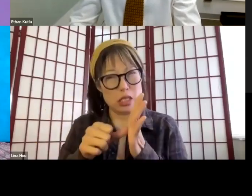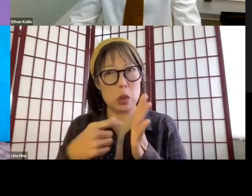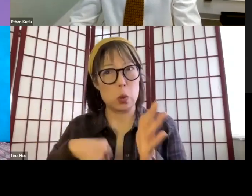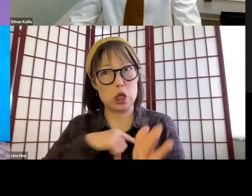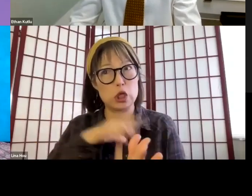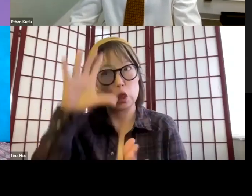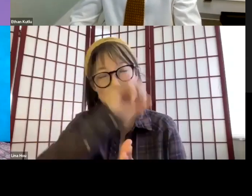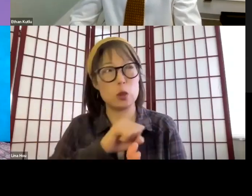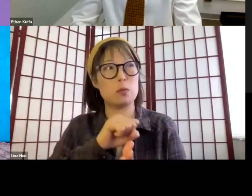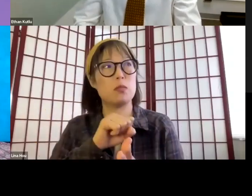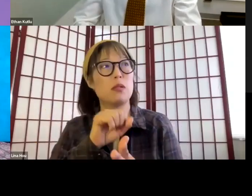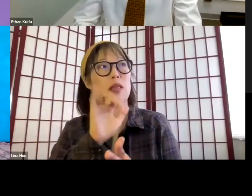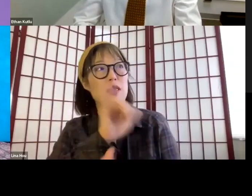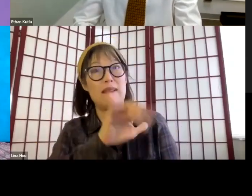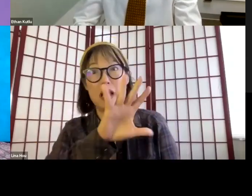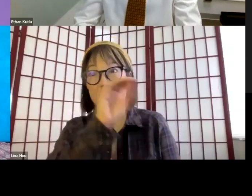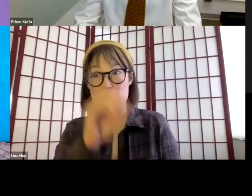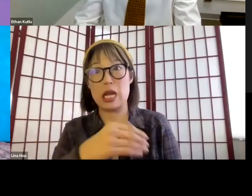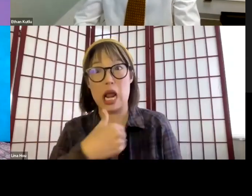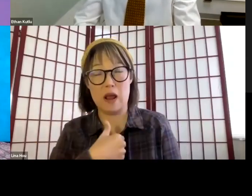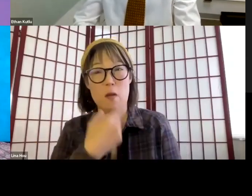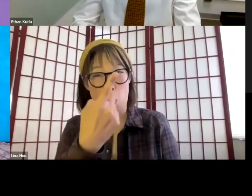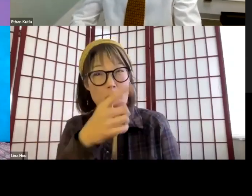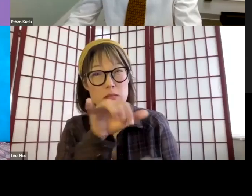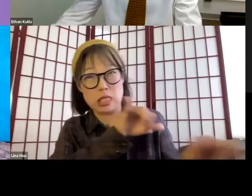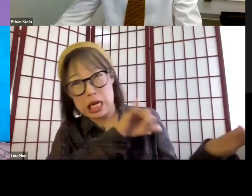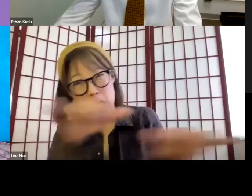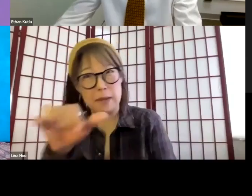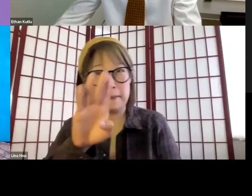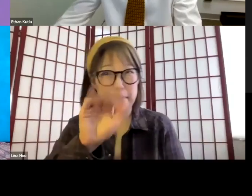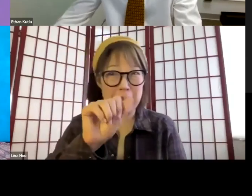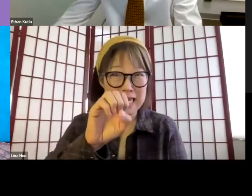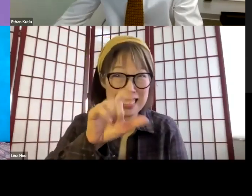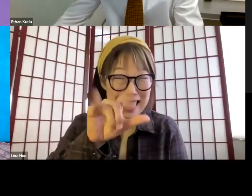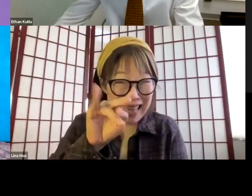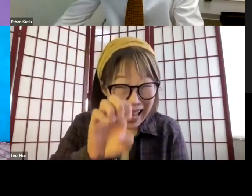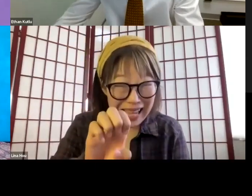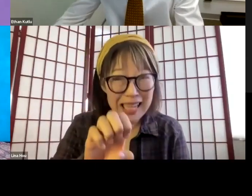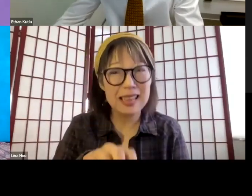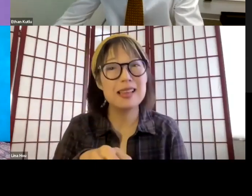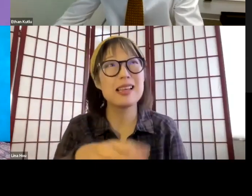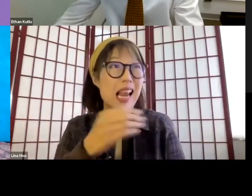that gives me the impression that we're assuming that the 5% has the same baseline.